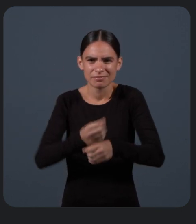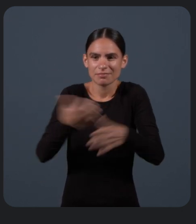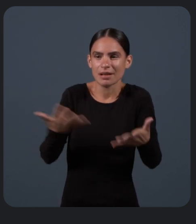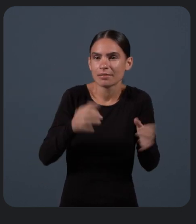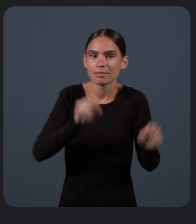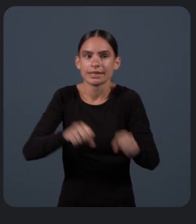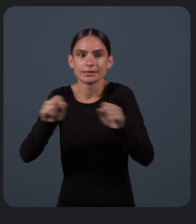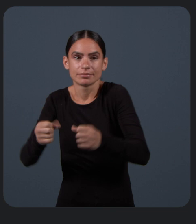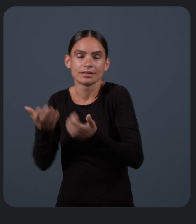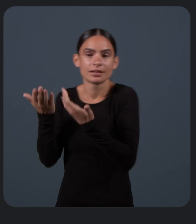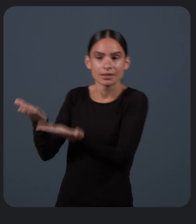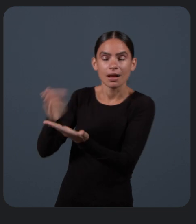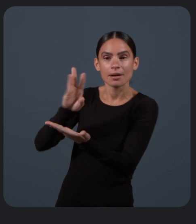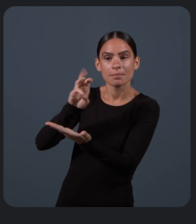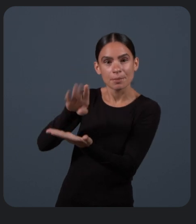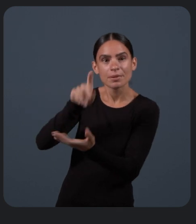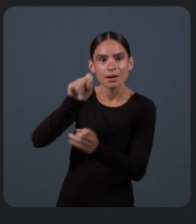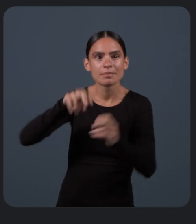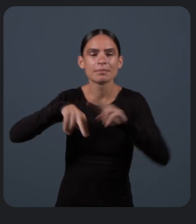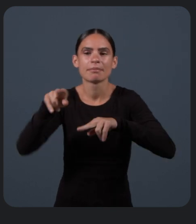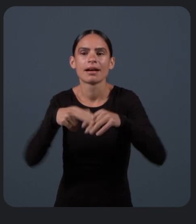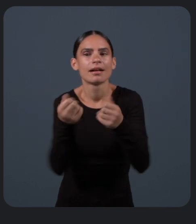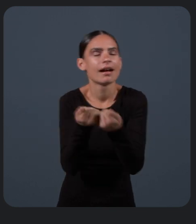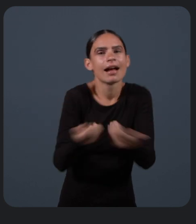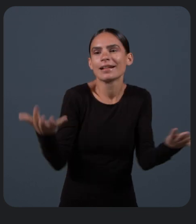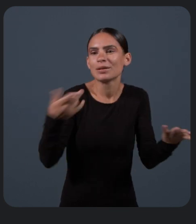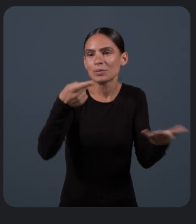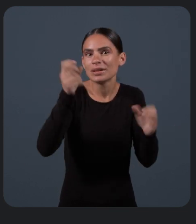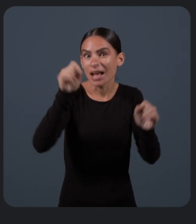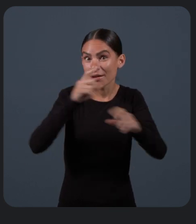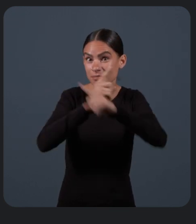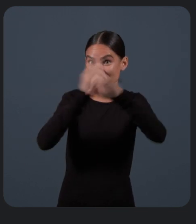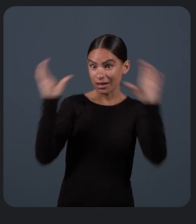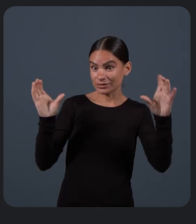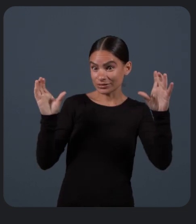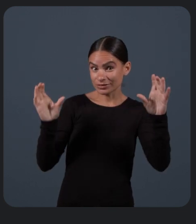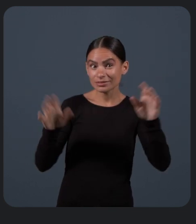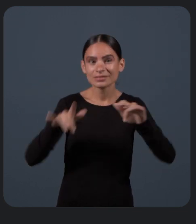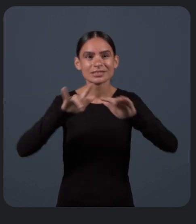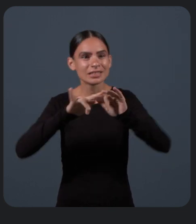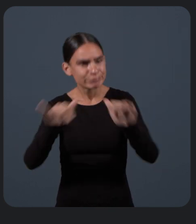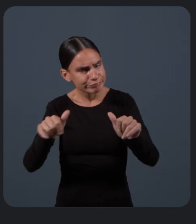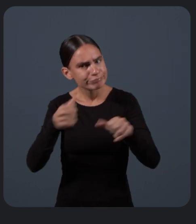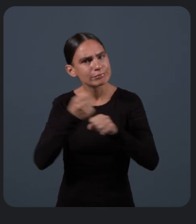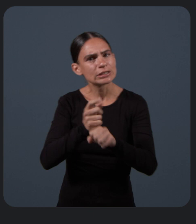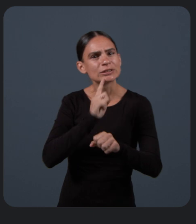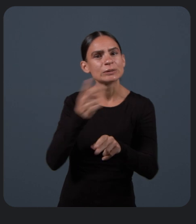so that you can build, well, anything you can imagine, all while ensuring that users are kept safe online.